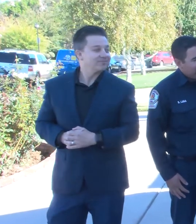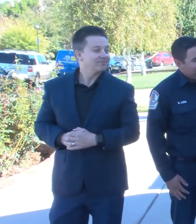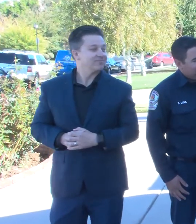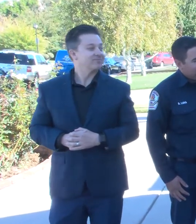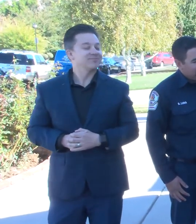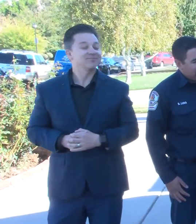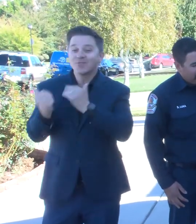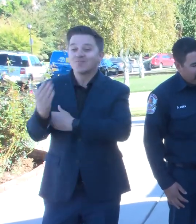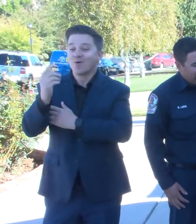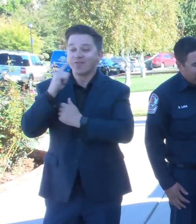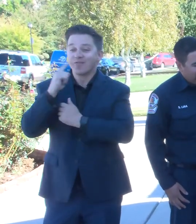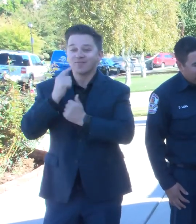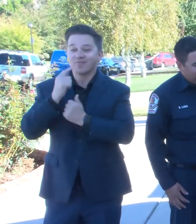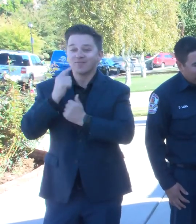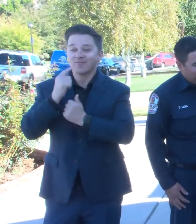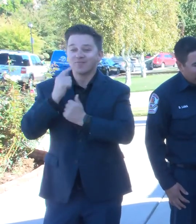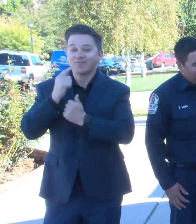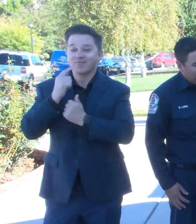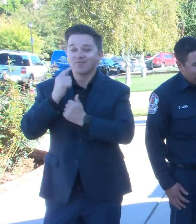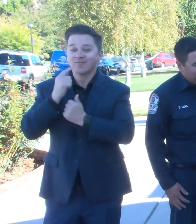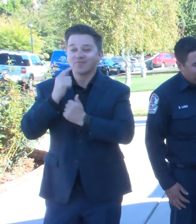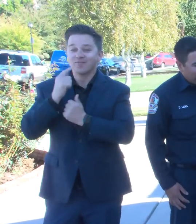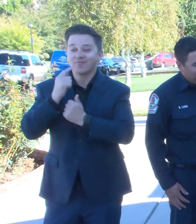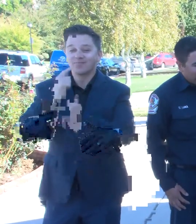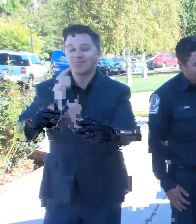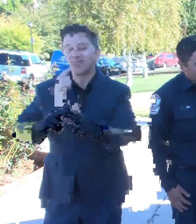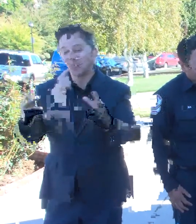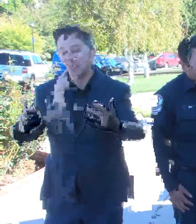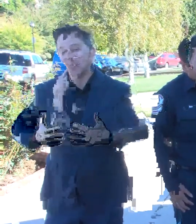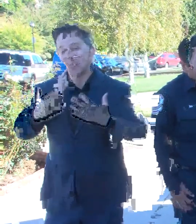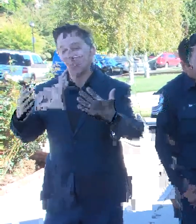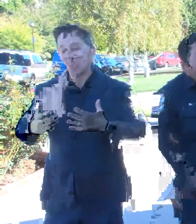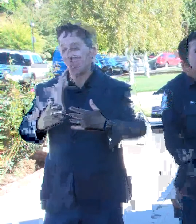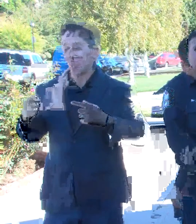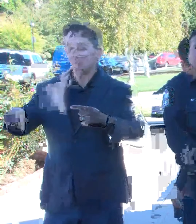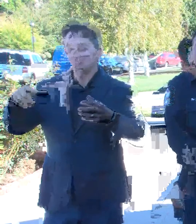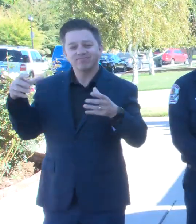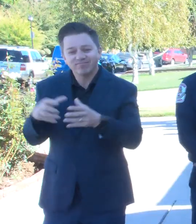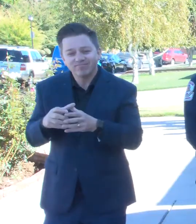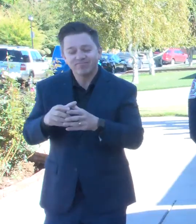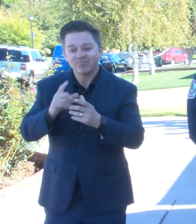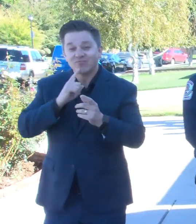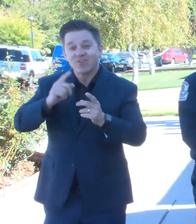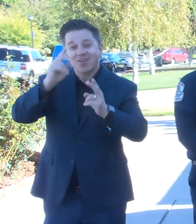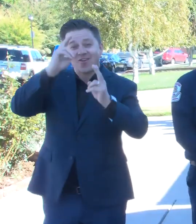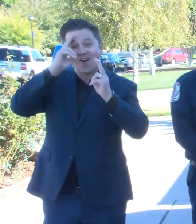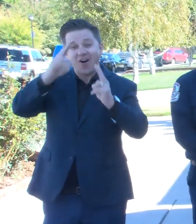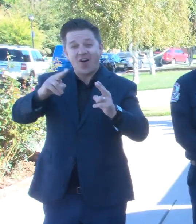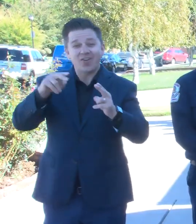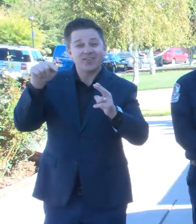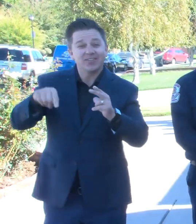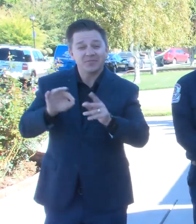good morning to i'm very glad we can be together in honor of this very important equation